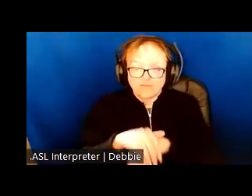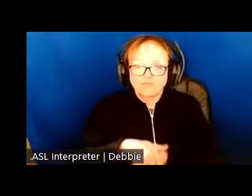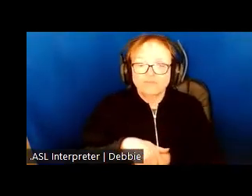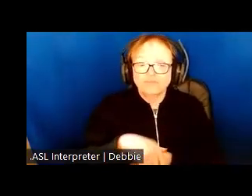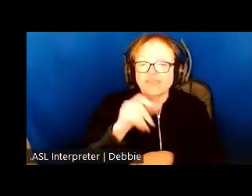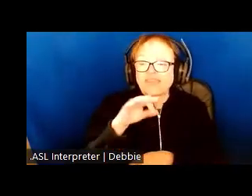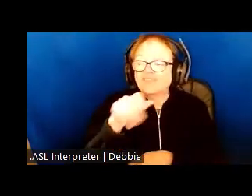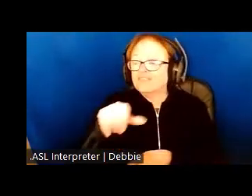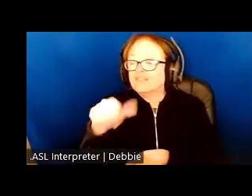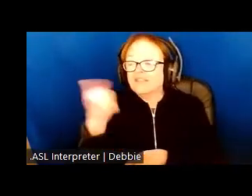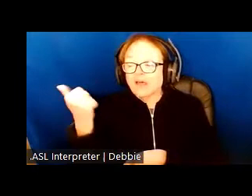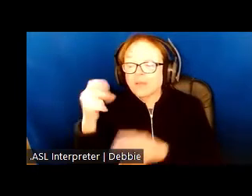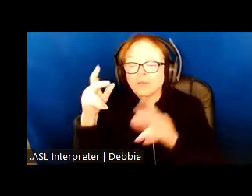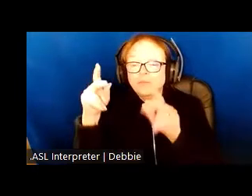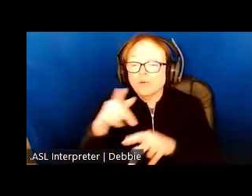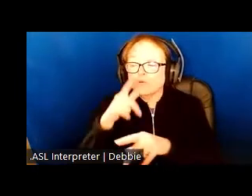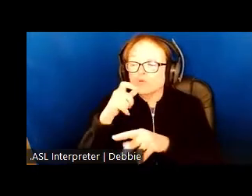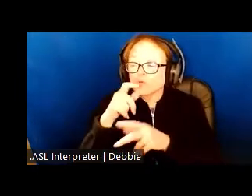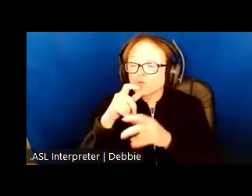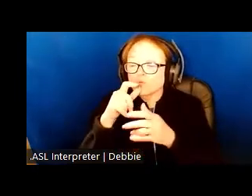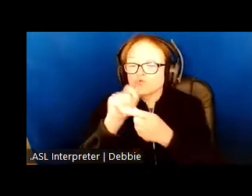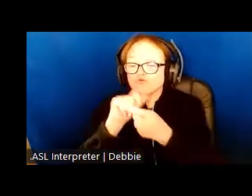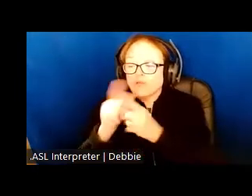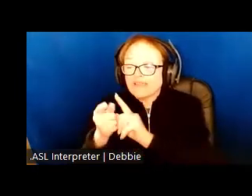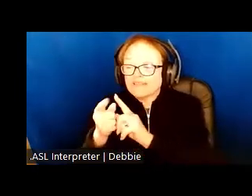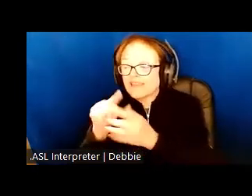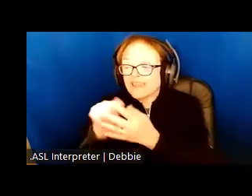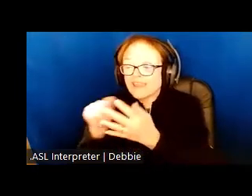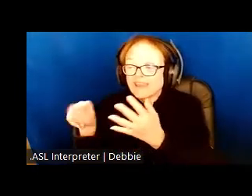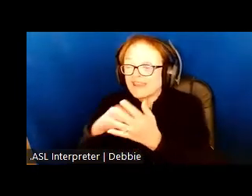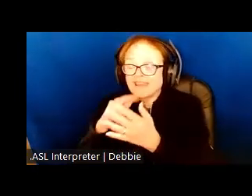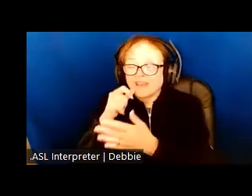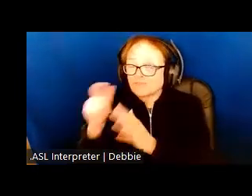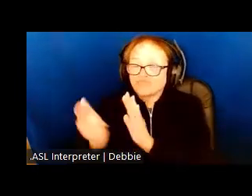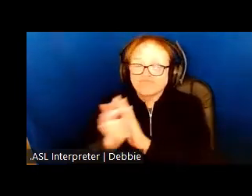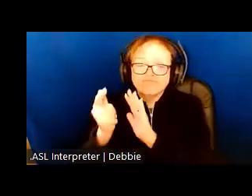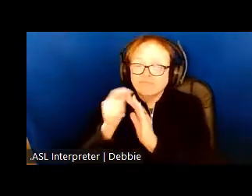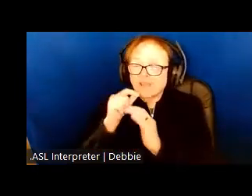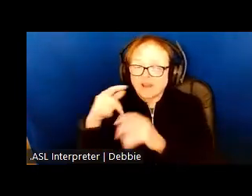of the applicant’s work by someone other than the applicant are not permitted.